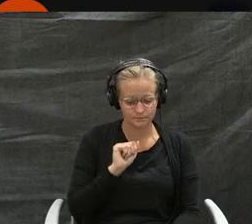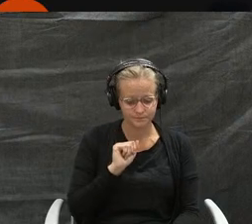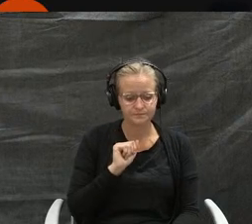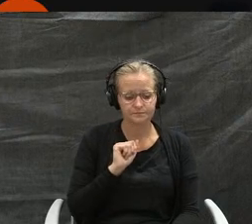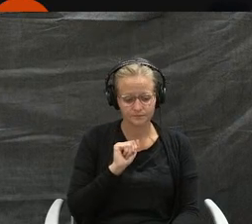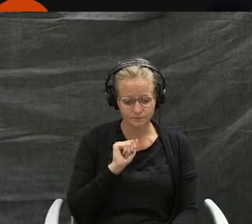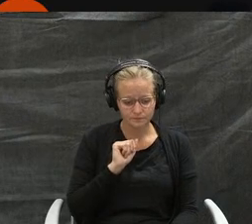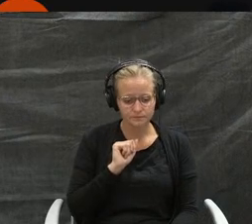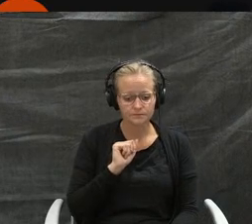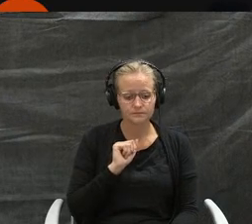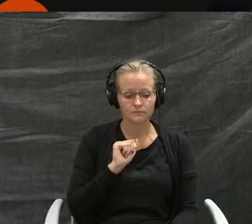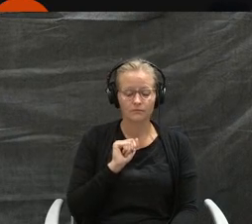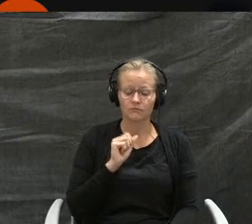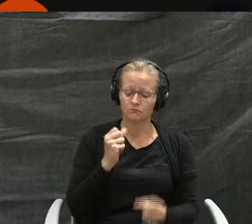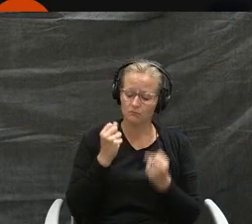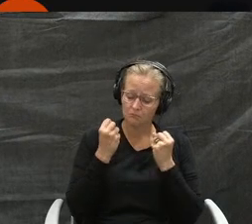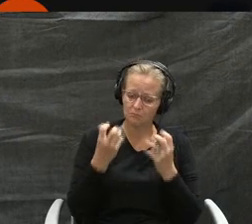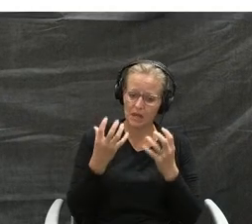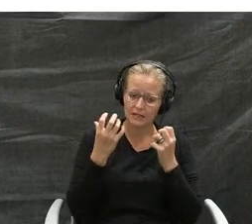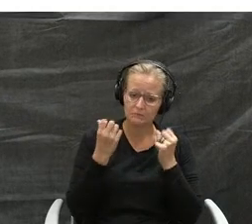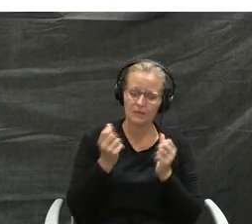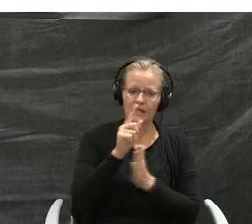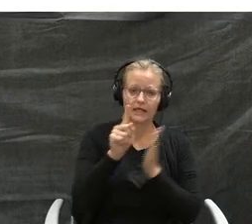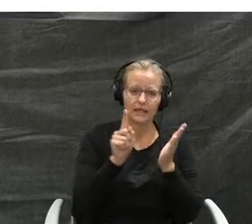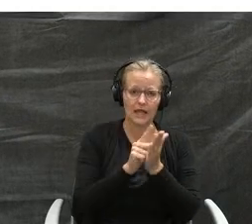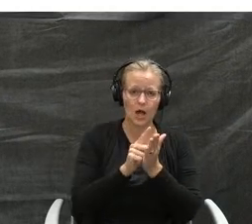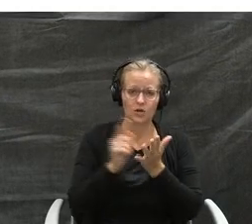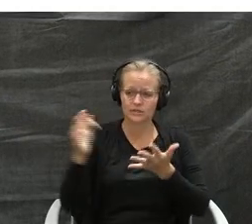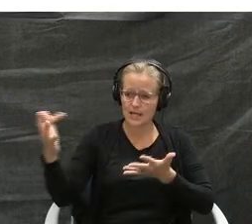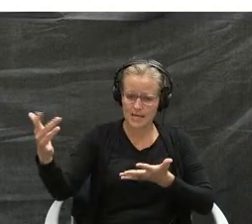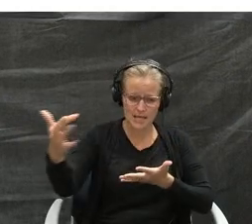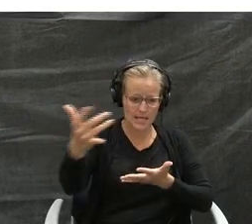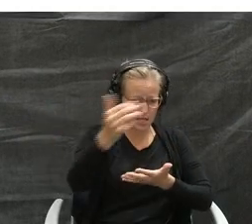going over the survey data and talking about all the different